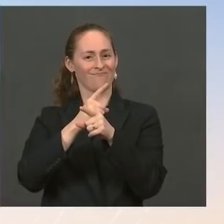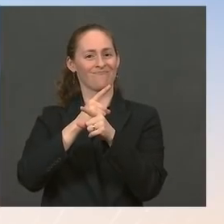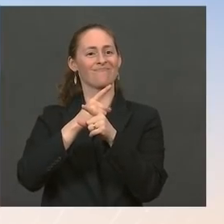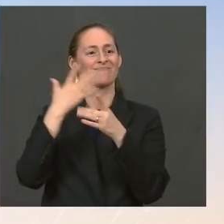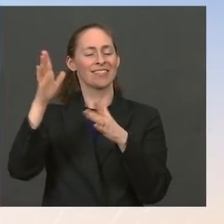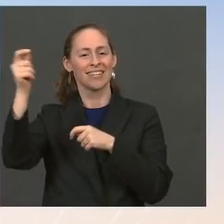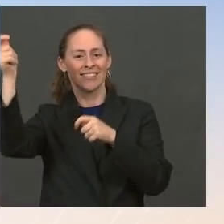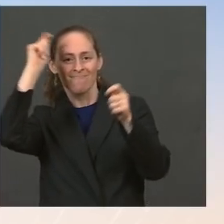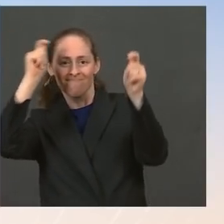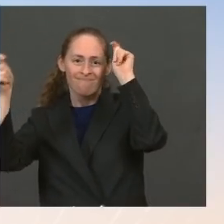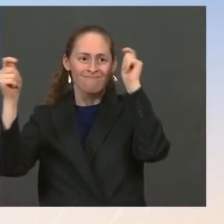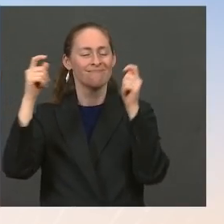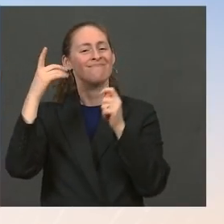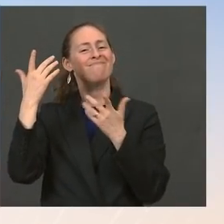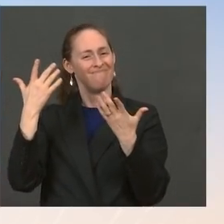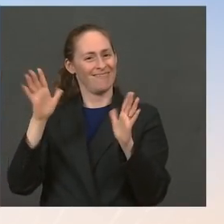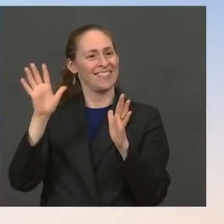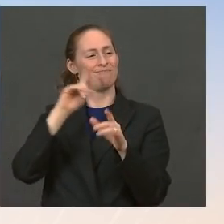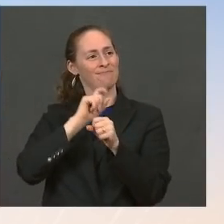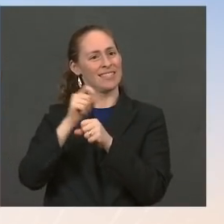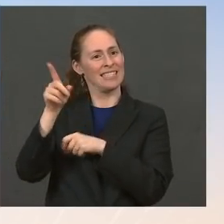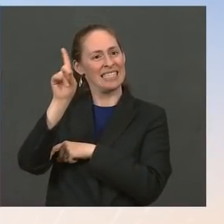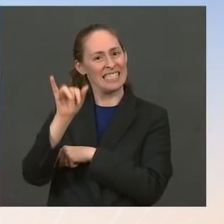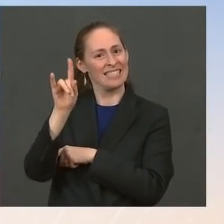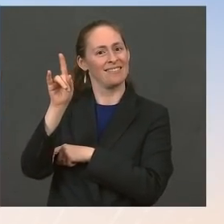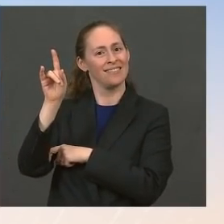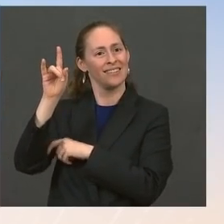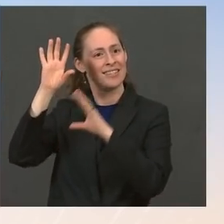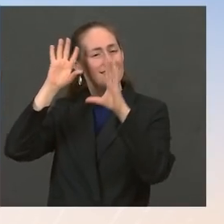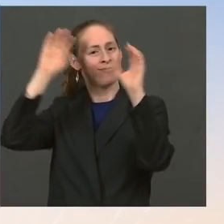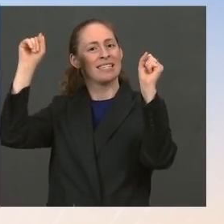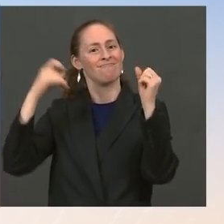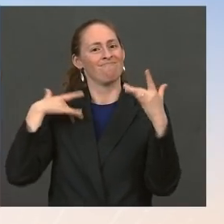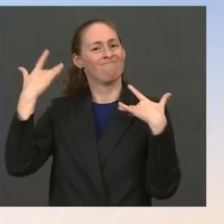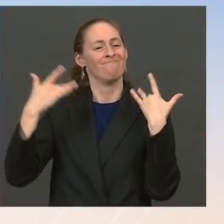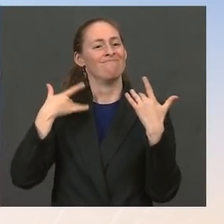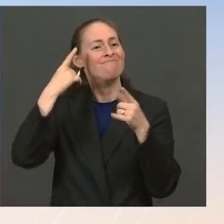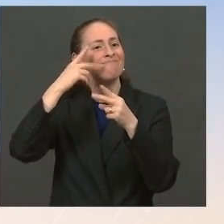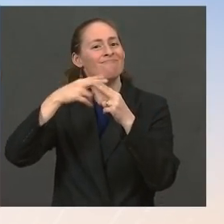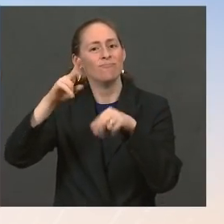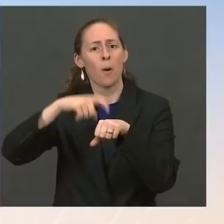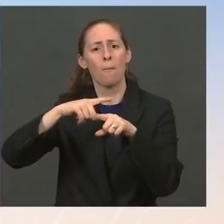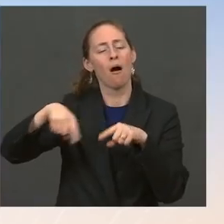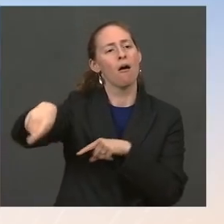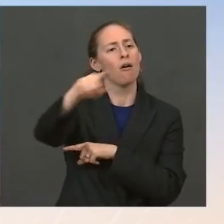I think, that will be noted for many women, young girls across the country. The Press: You have disclosed that the President